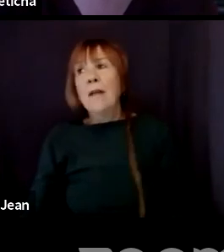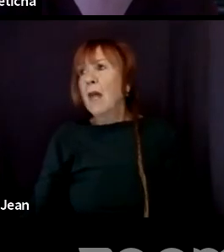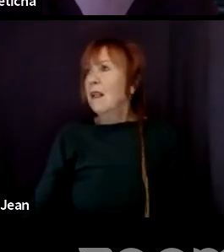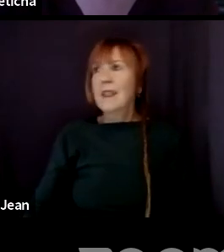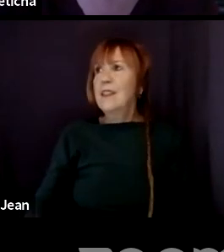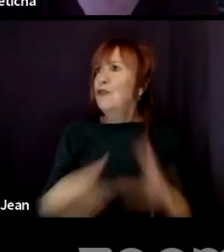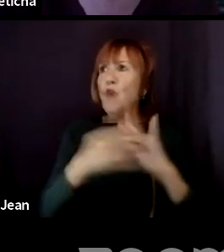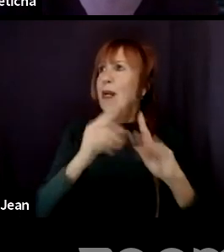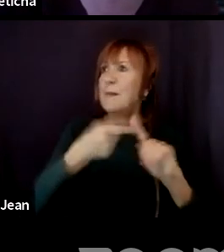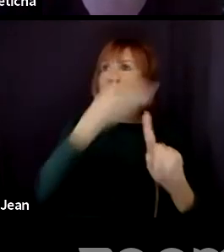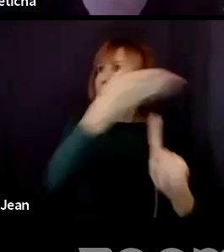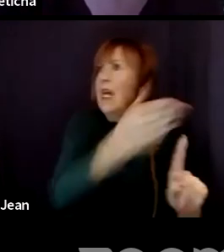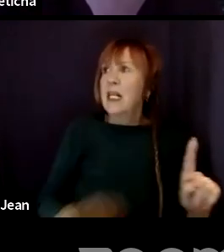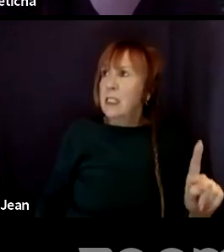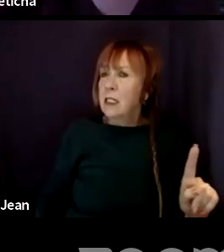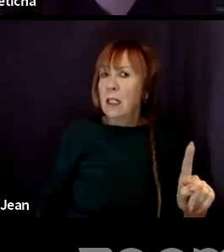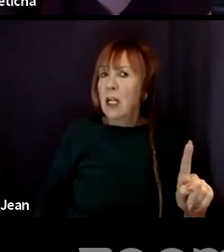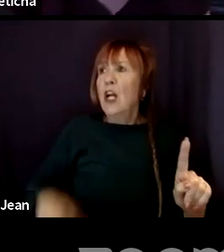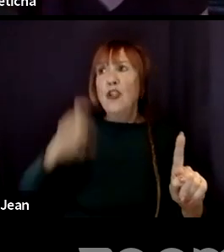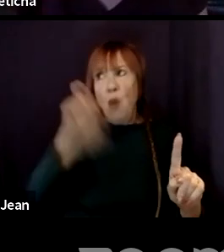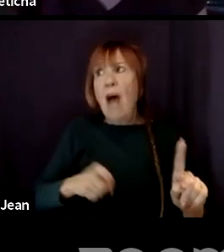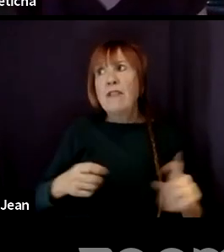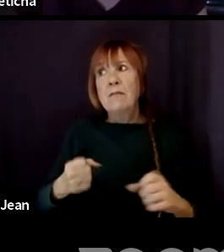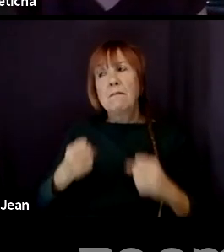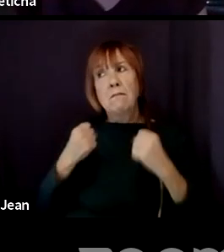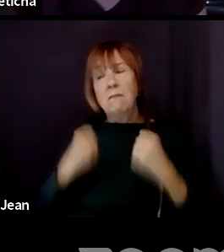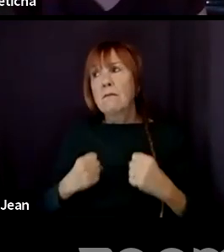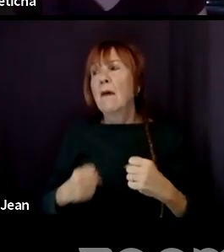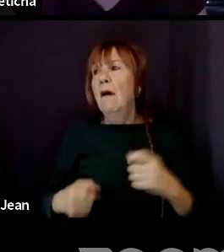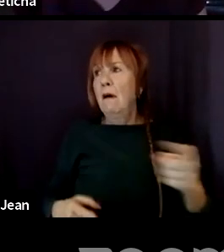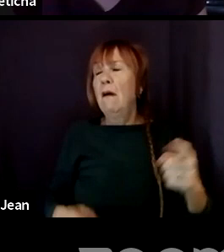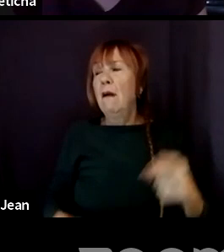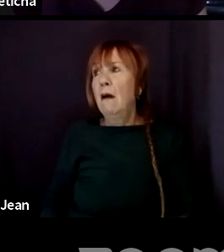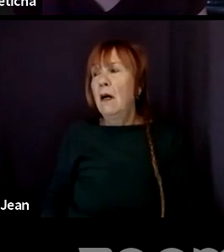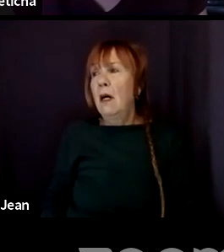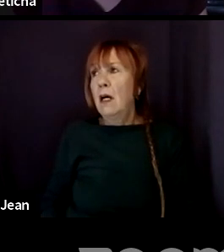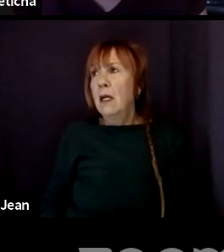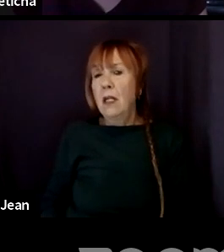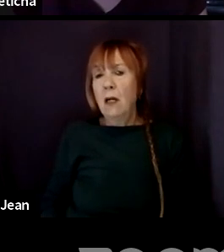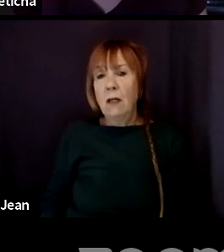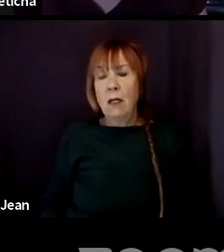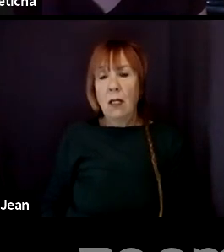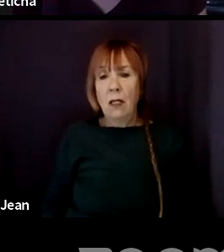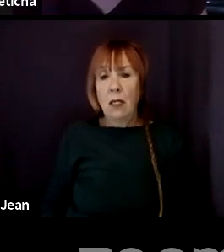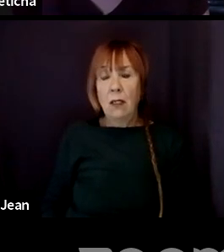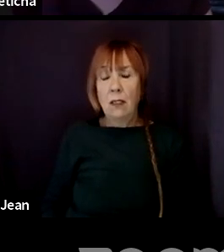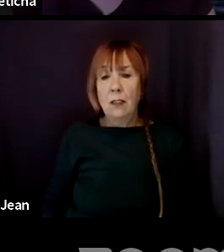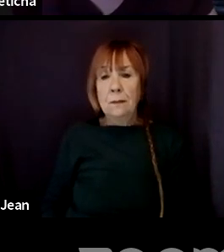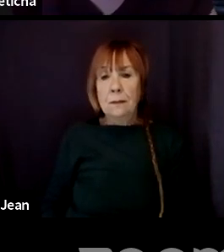Even if it's somebody big and then I said, should my producing partner said, "You can hire us to write that."